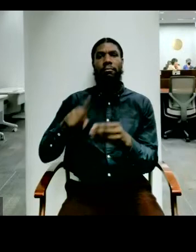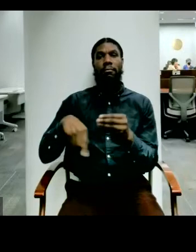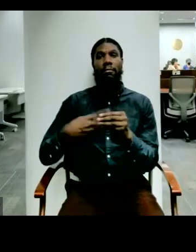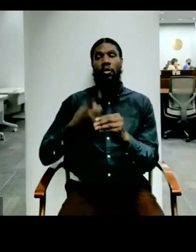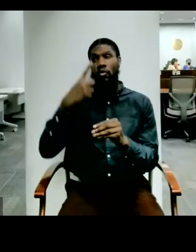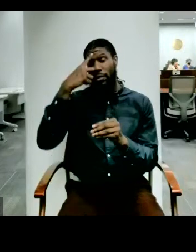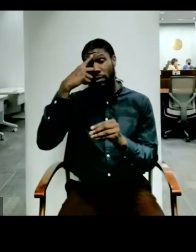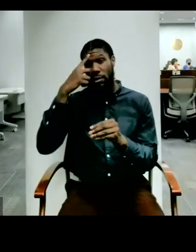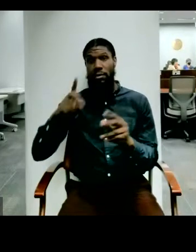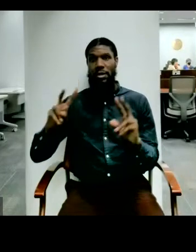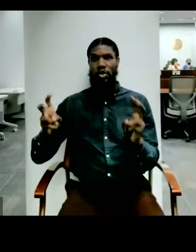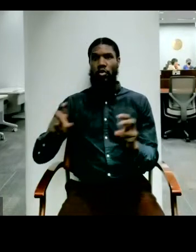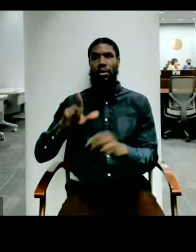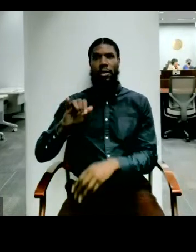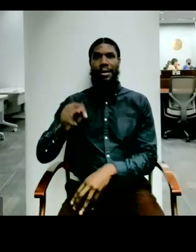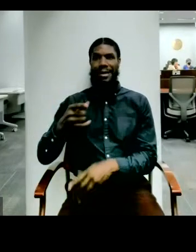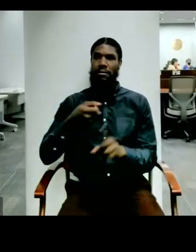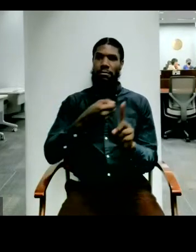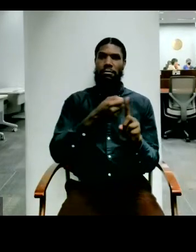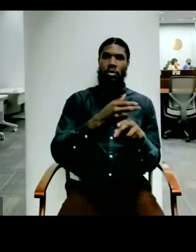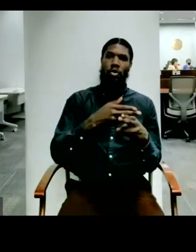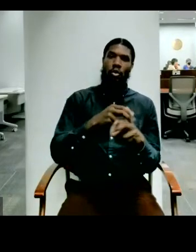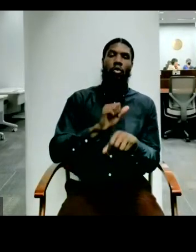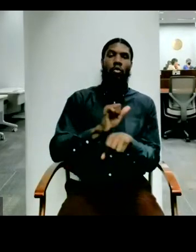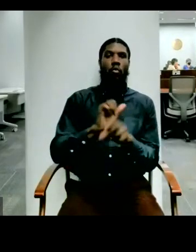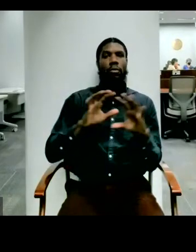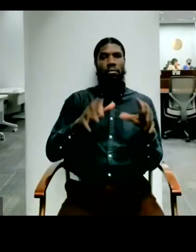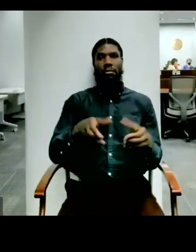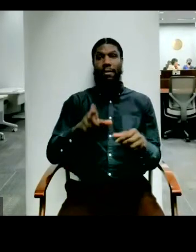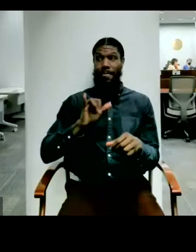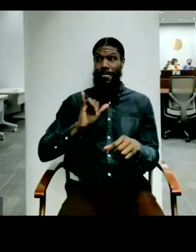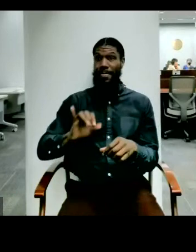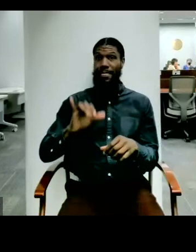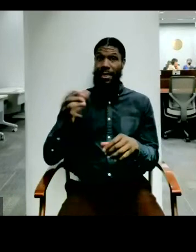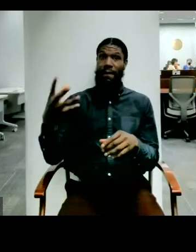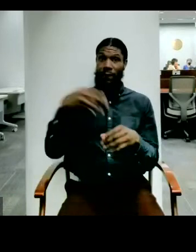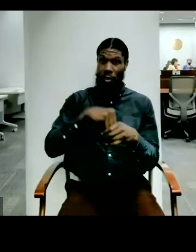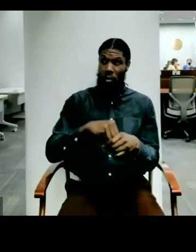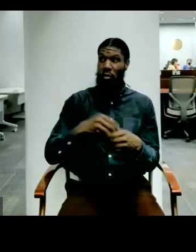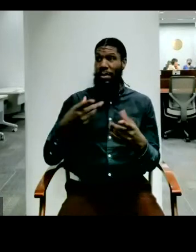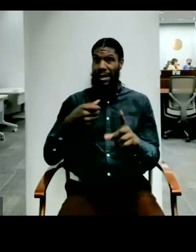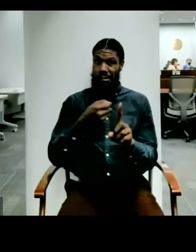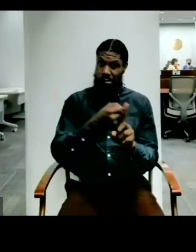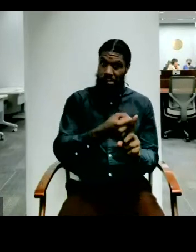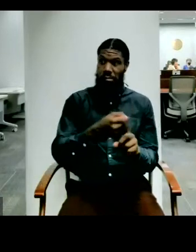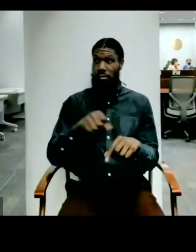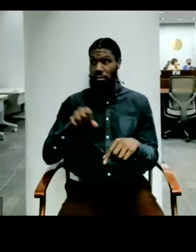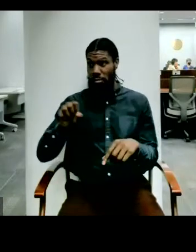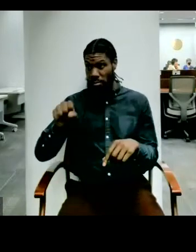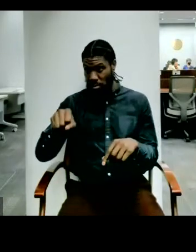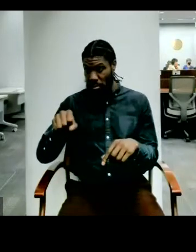as they impact the temporary workforce as a factor, what can the EEOC do to more